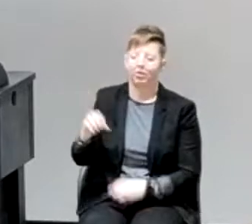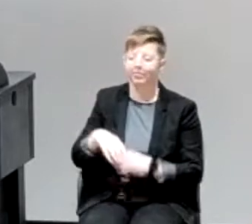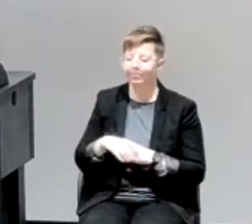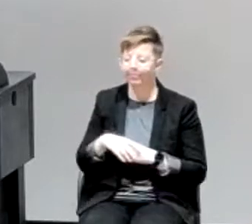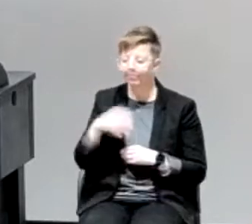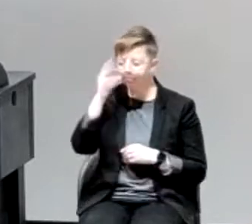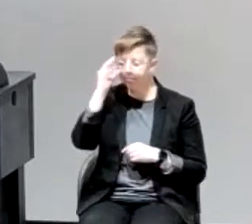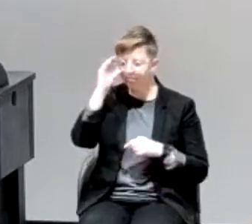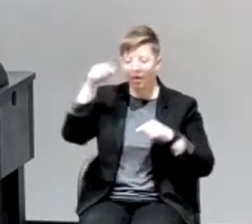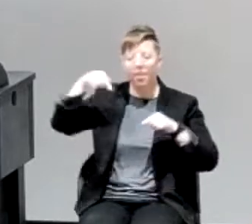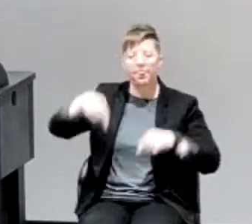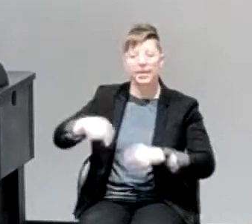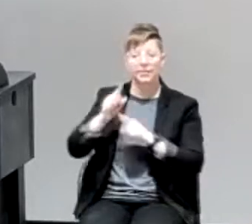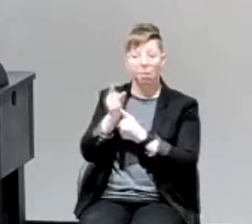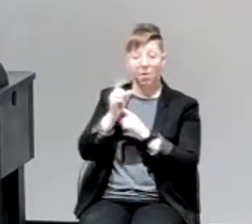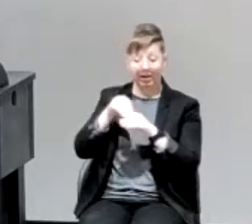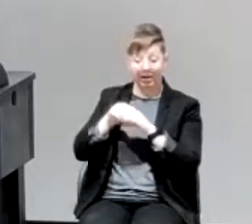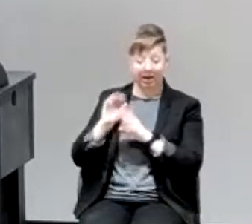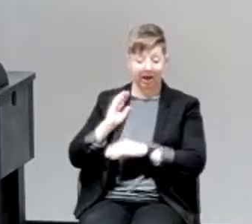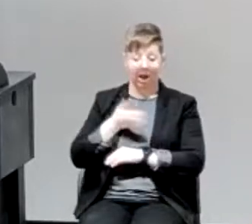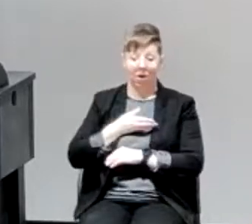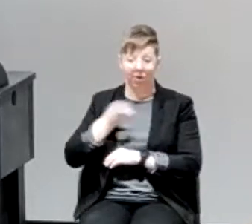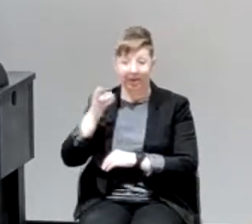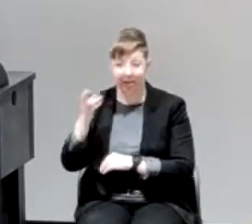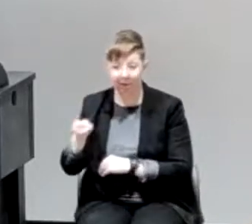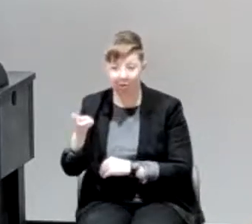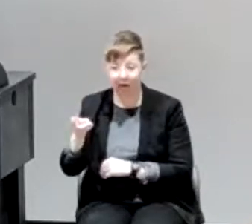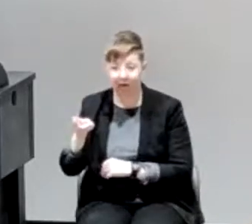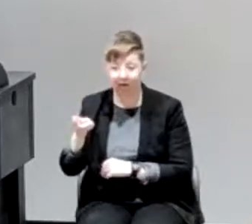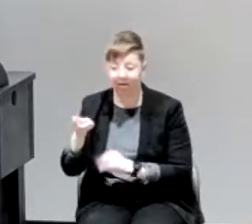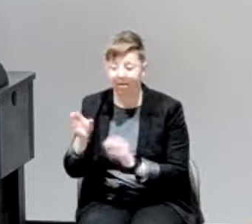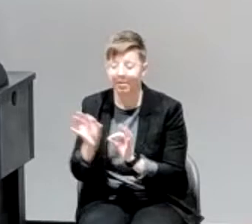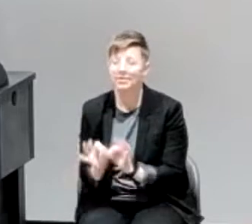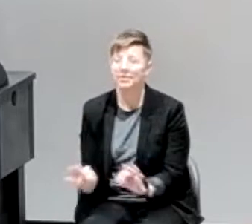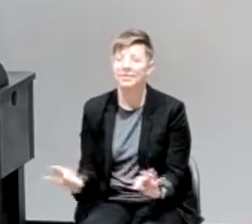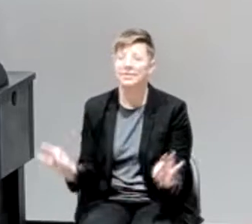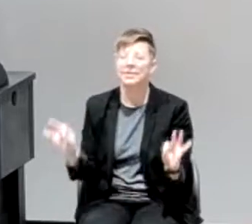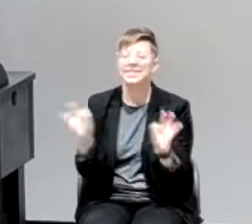to operate with the driver and